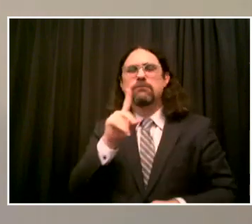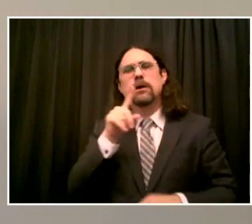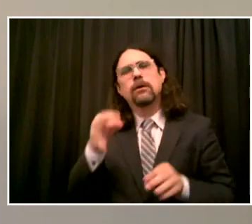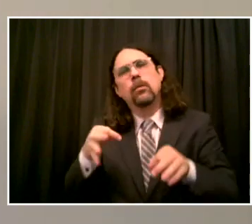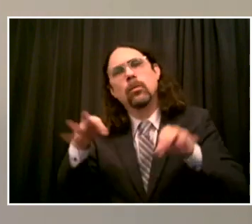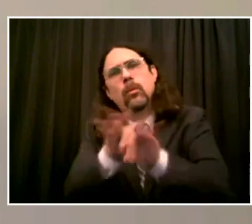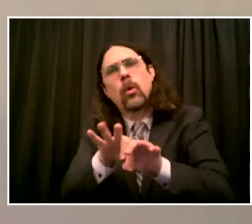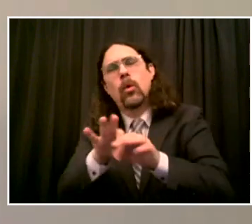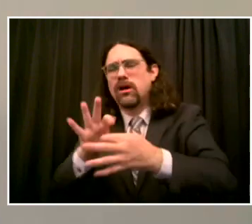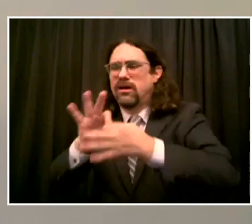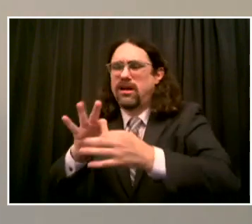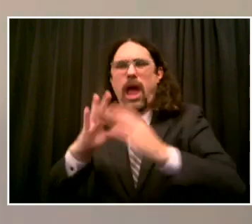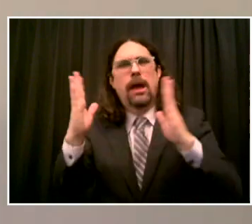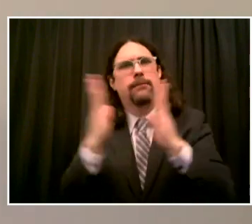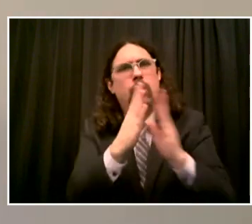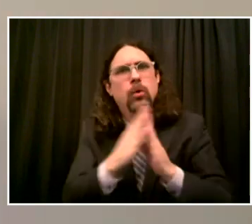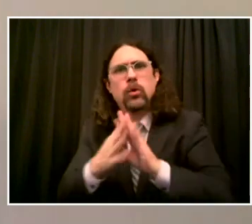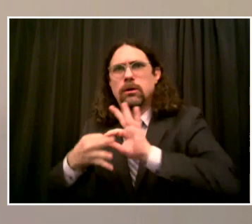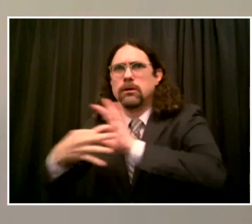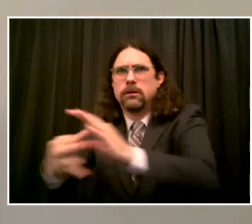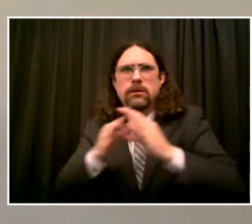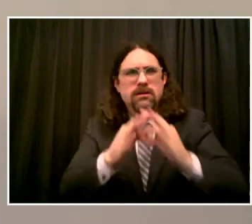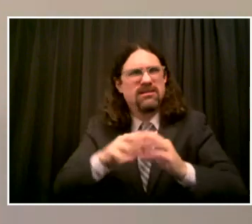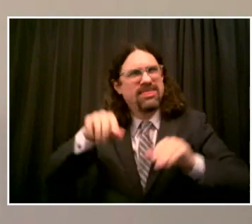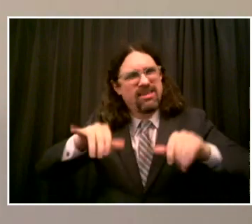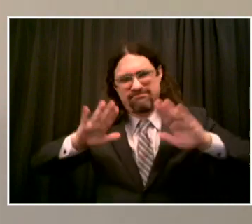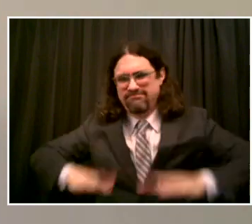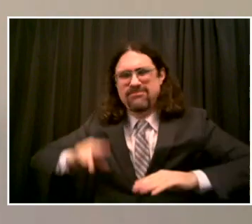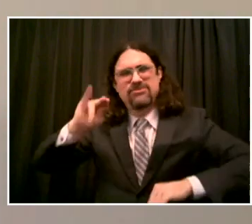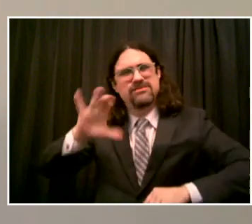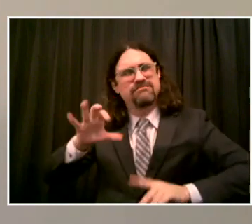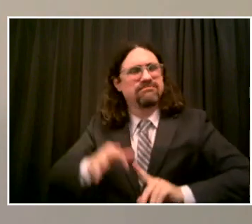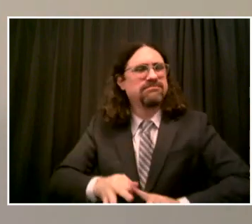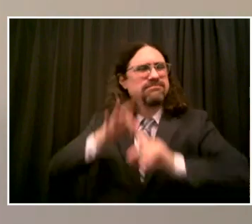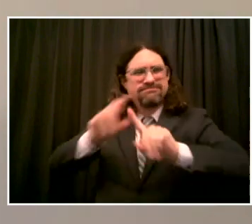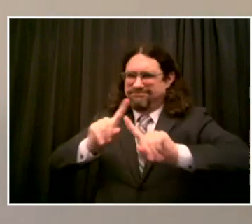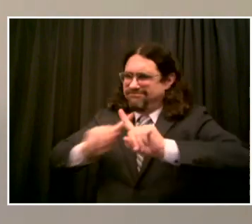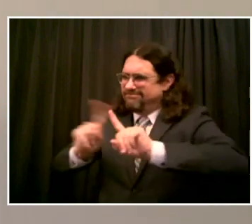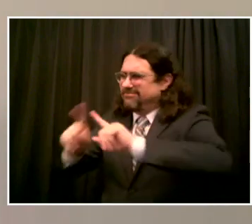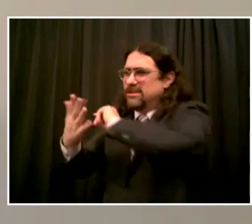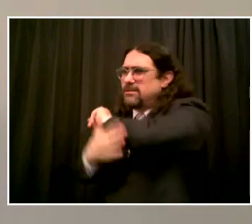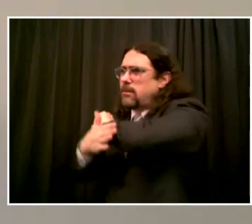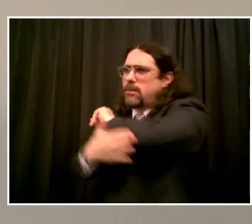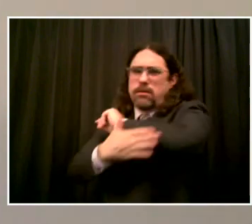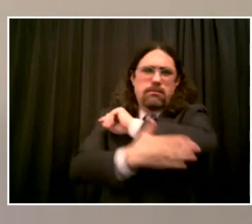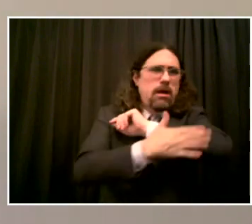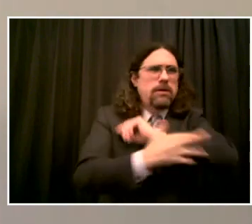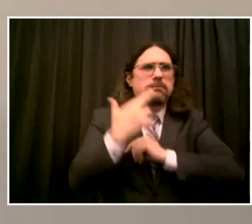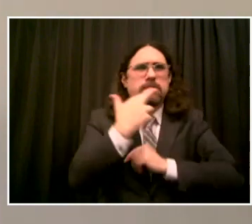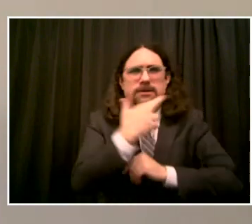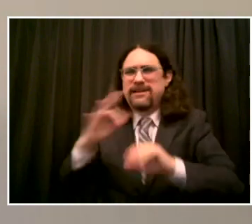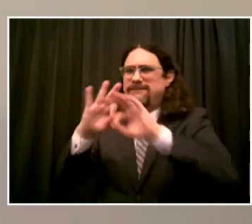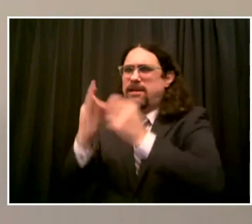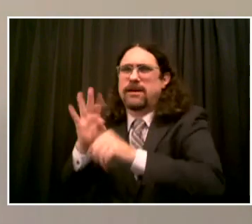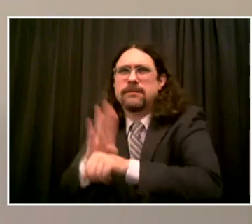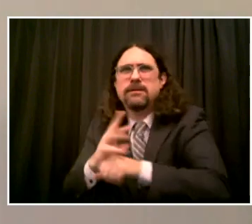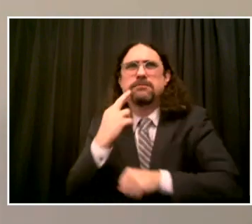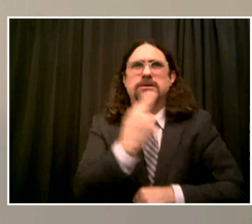IT IS A LOSS ON WHAT MADEUR O NEIGHBORHOOD UNIQUE. TRAGEDIES. THAT'S WHY I'M SO PROUD OF MEASURE